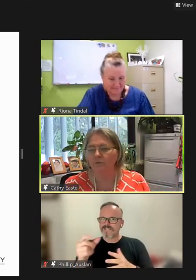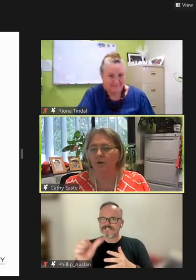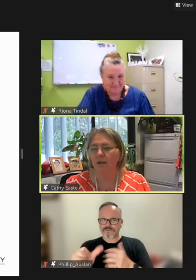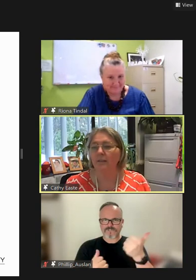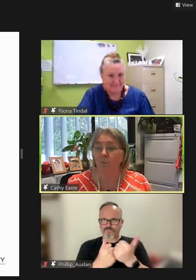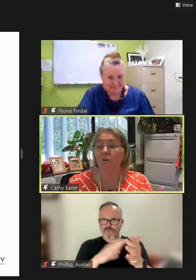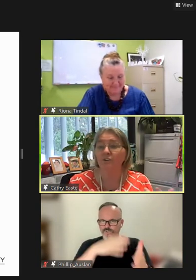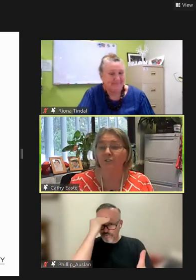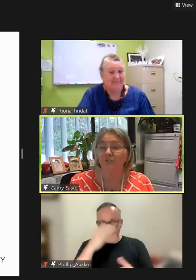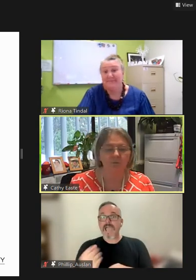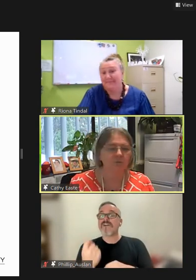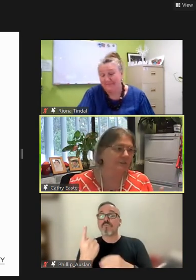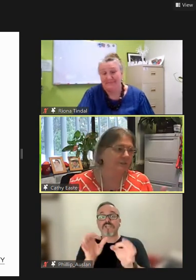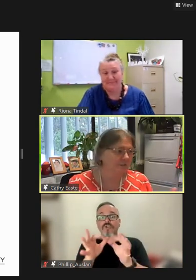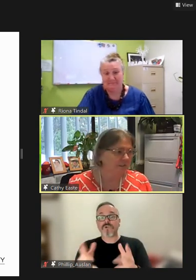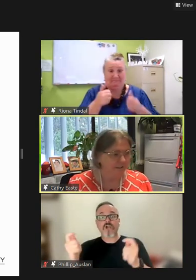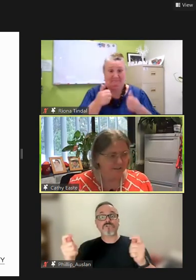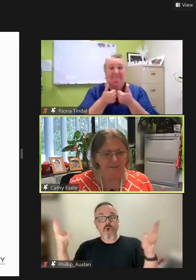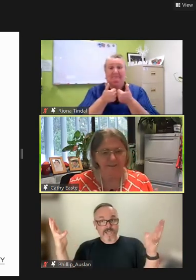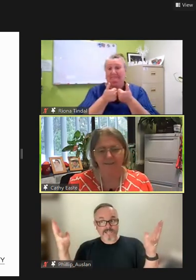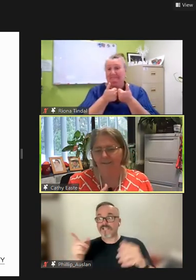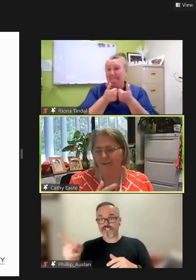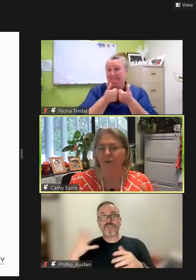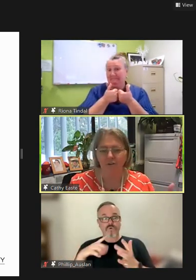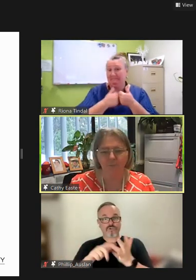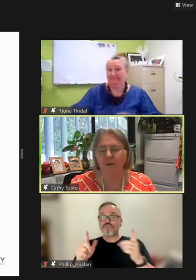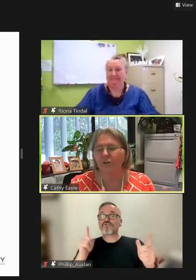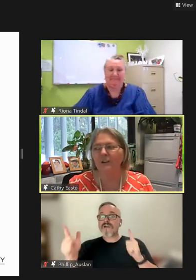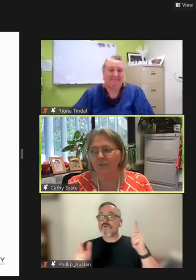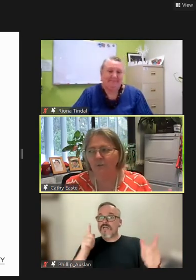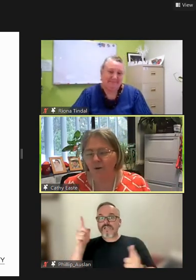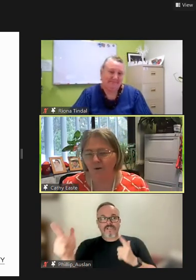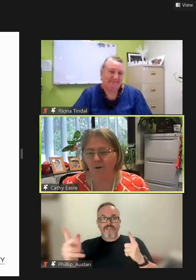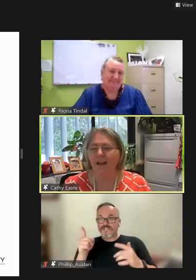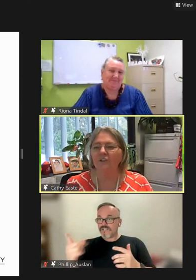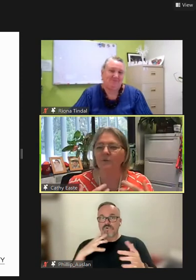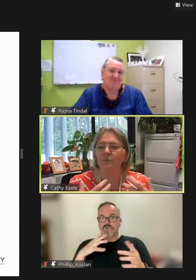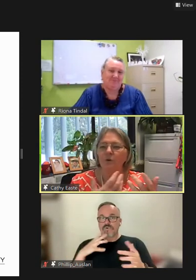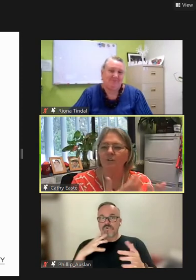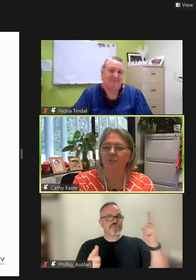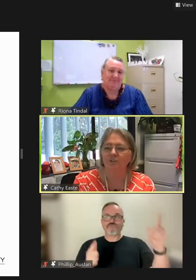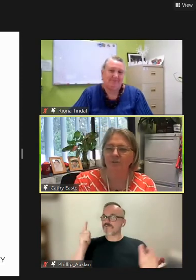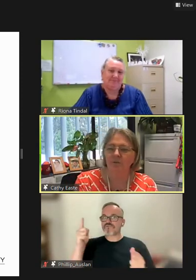was retired that wanted to travel. She's someone who travels quite a lot, and she wanted to travel,